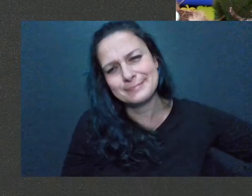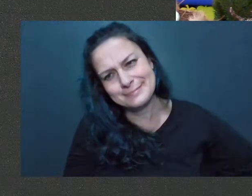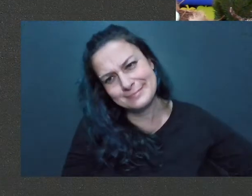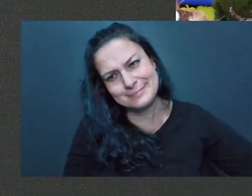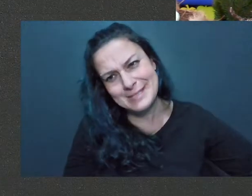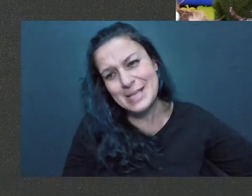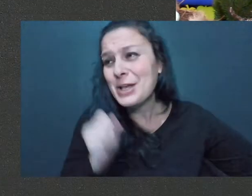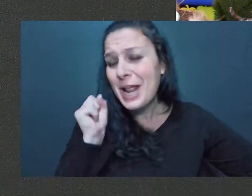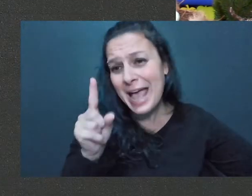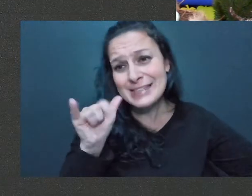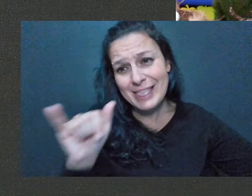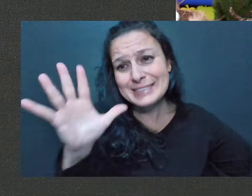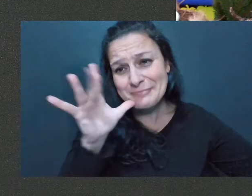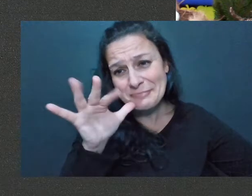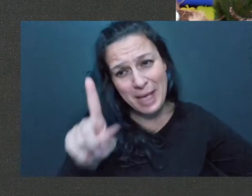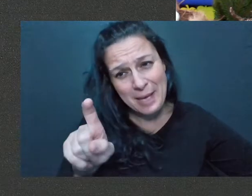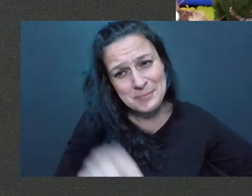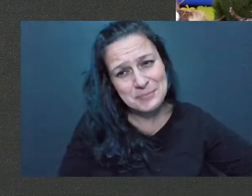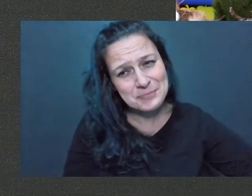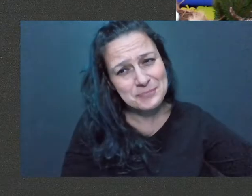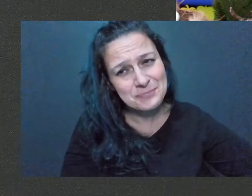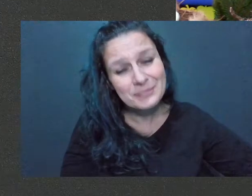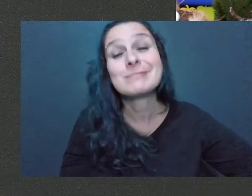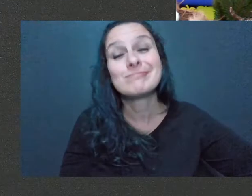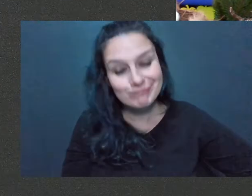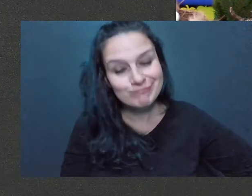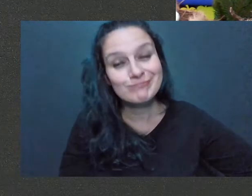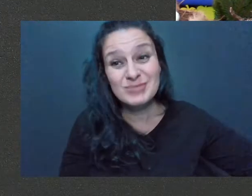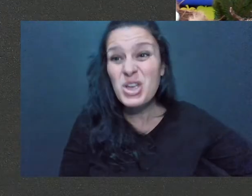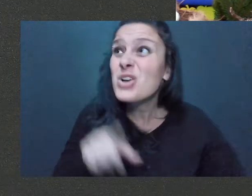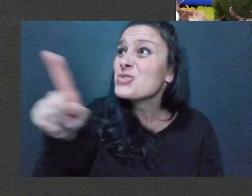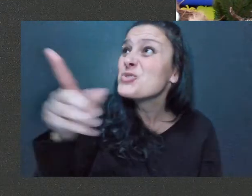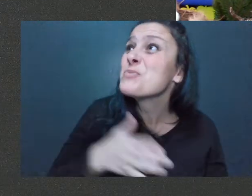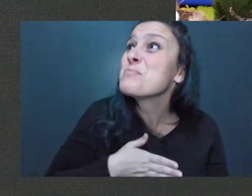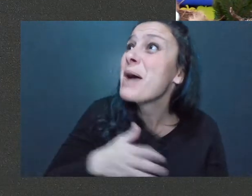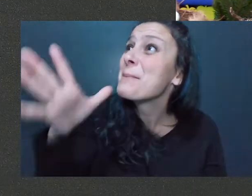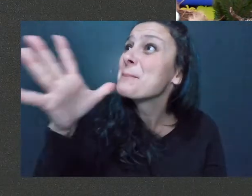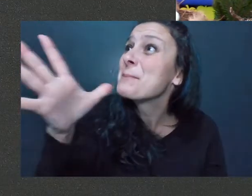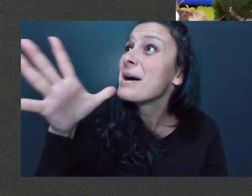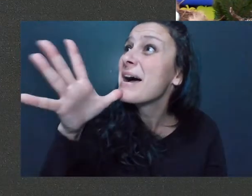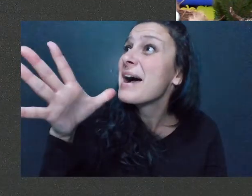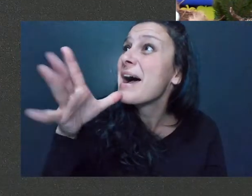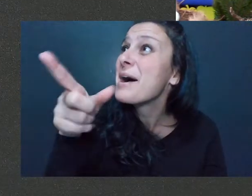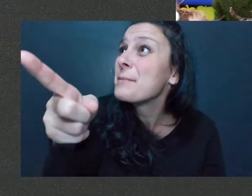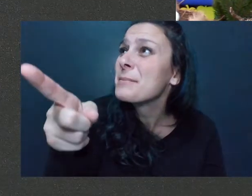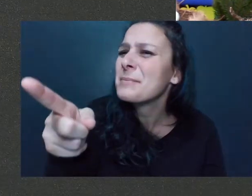Is he gonna ask if that's his mom? He does. "Are you my mother?" he said to the cow.